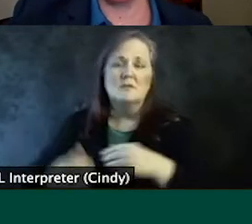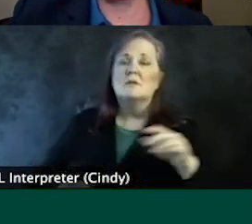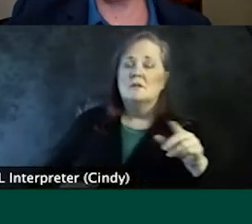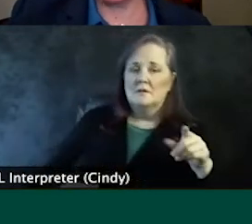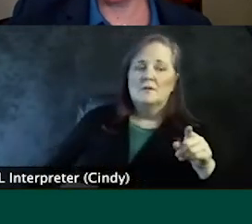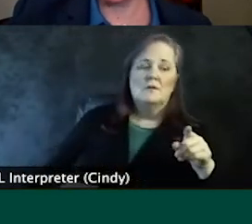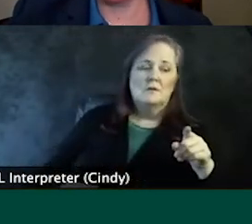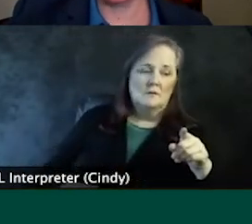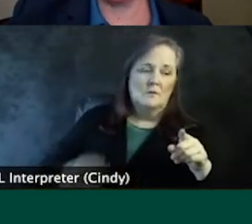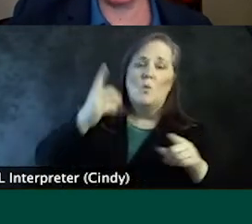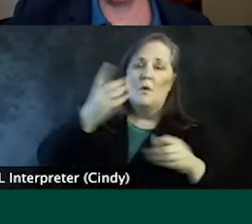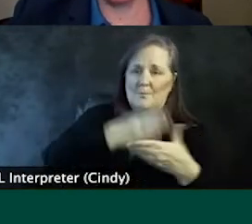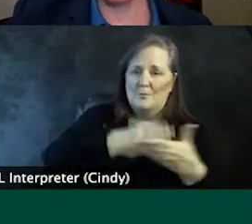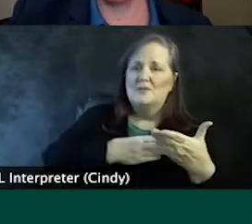Because part of it sounds like it would be the other direction.